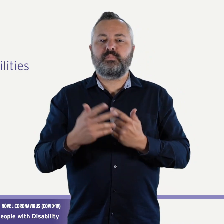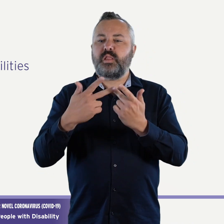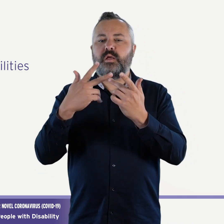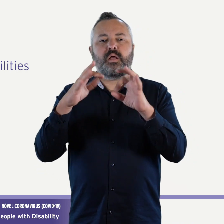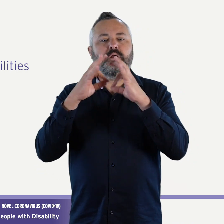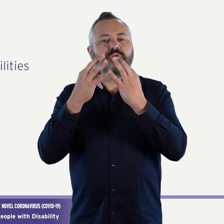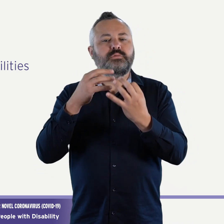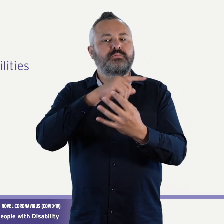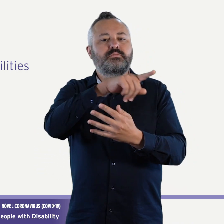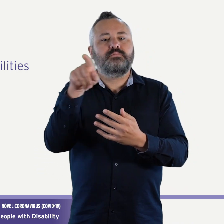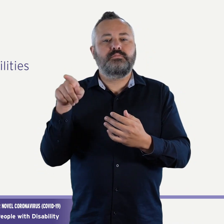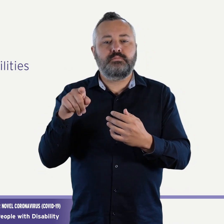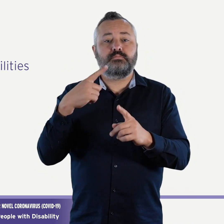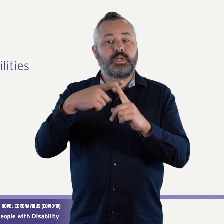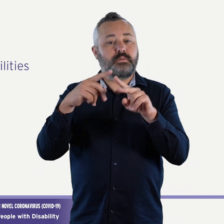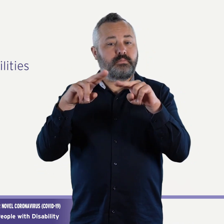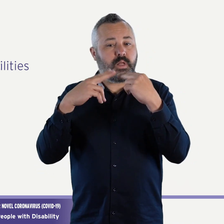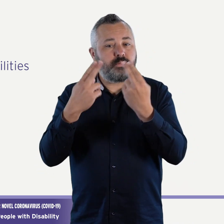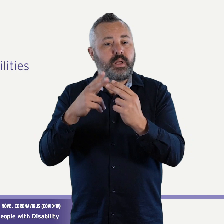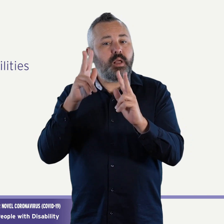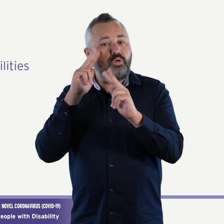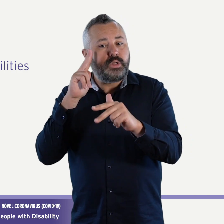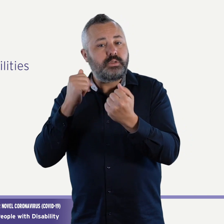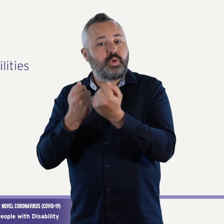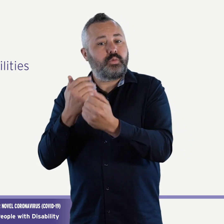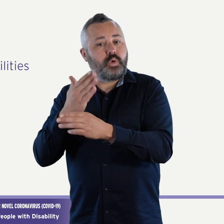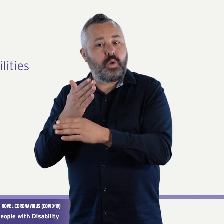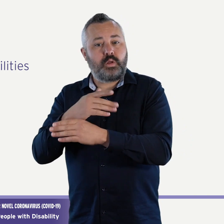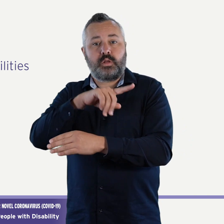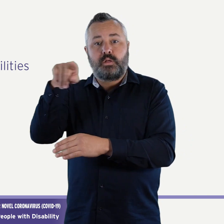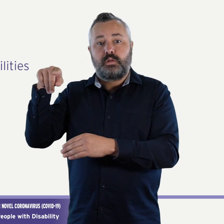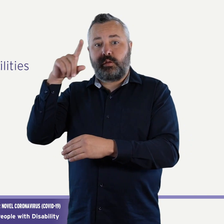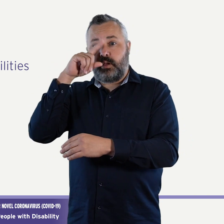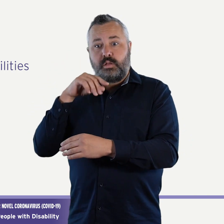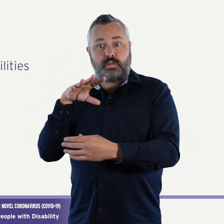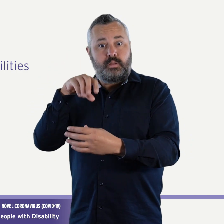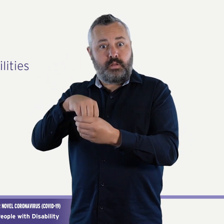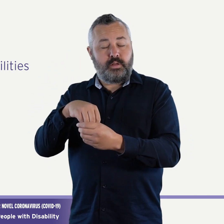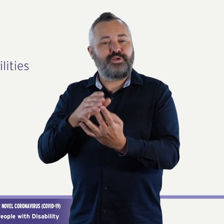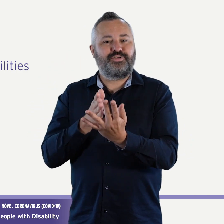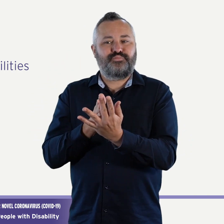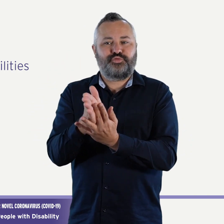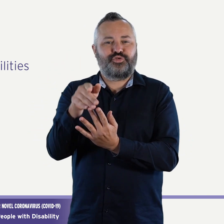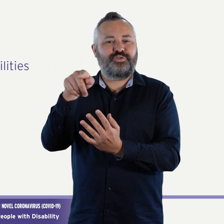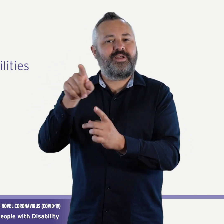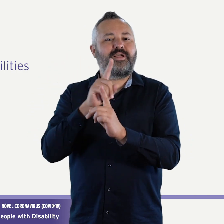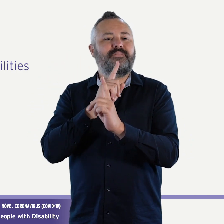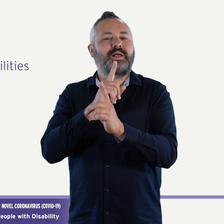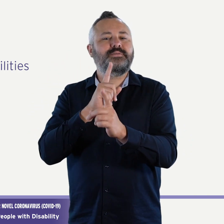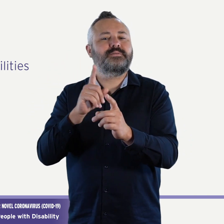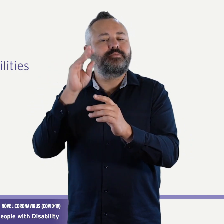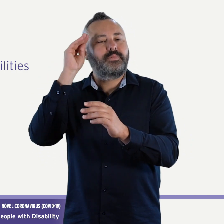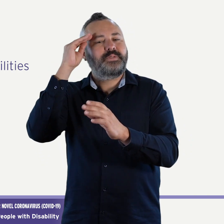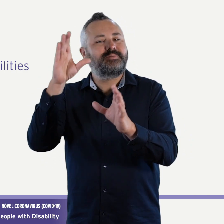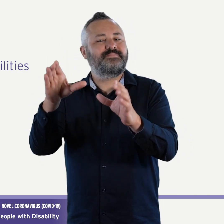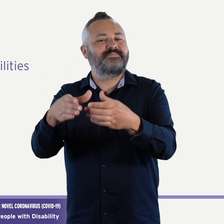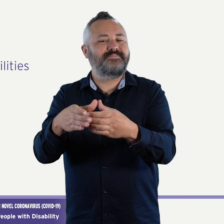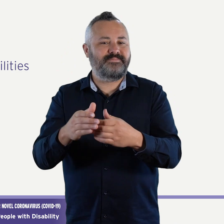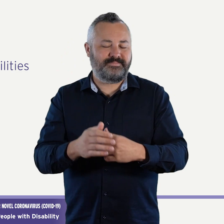Peak bodies, stakeholder groups and wherever possible, carers, families, support workers and people with- disability themselves should be engaged in the planning process through the Advisory Committee.